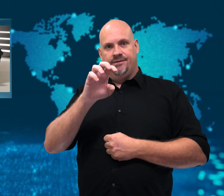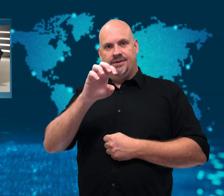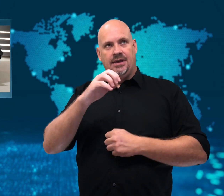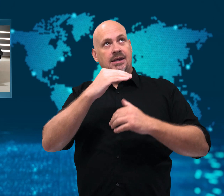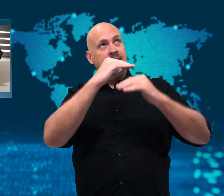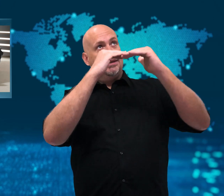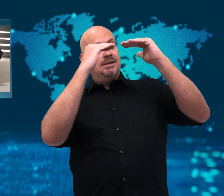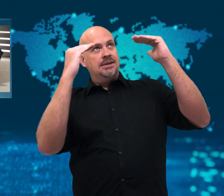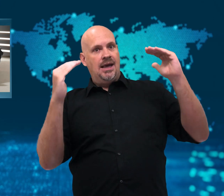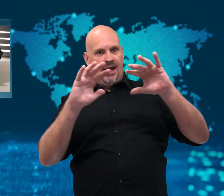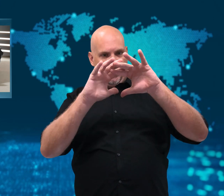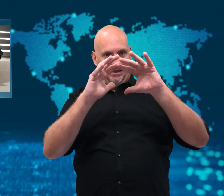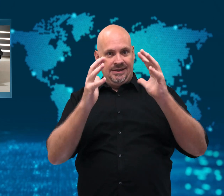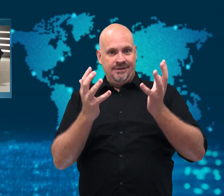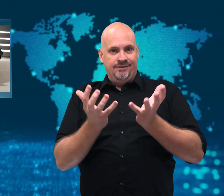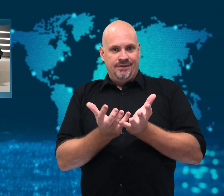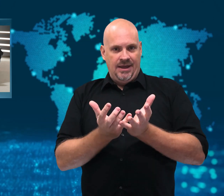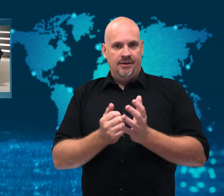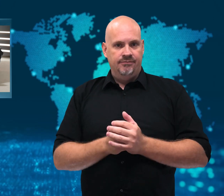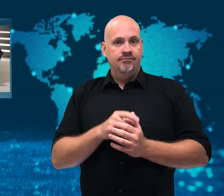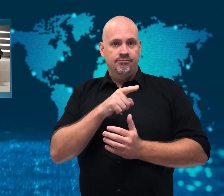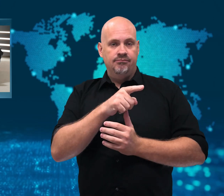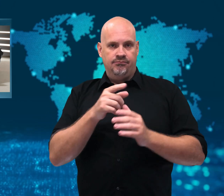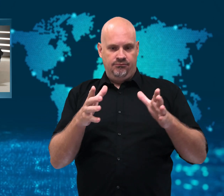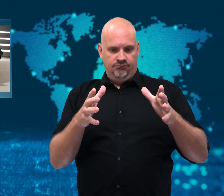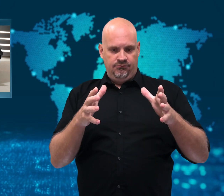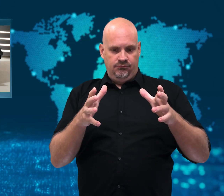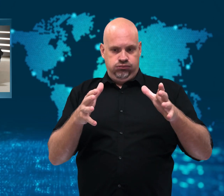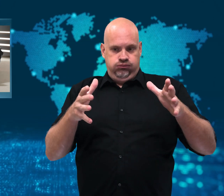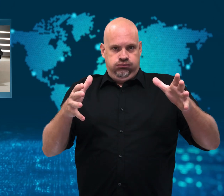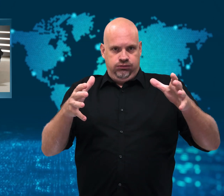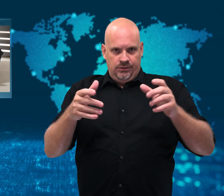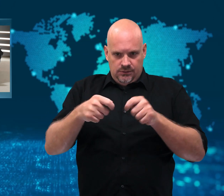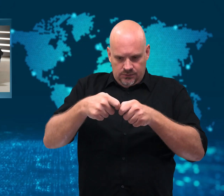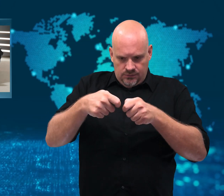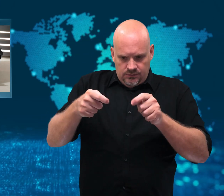human driving to self-driving mode.